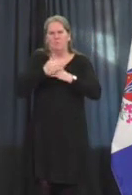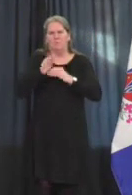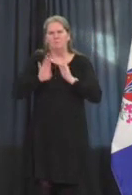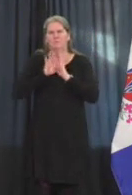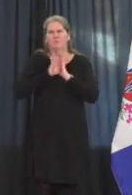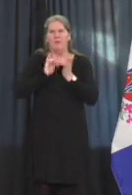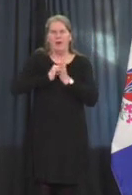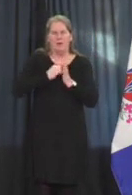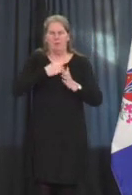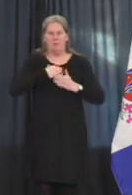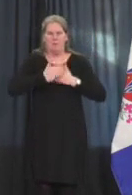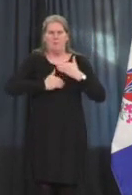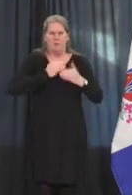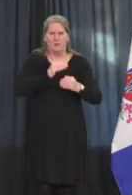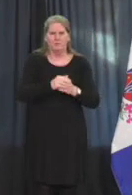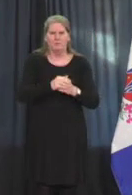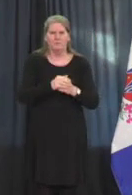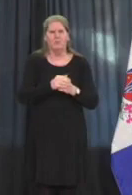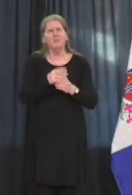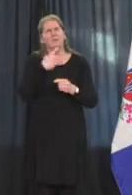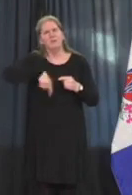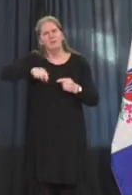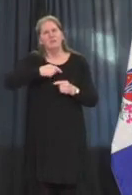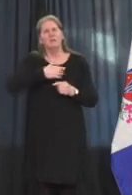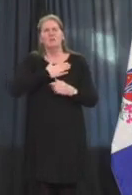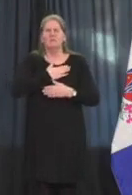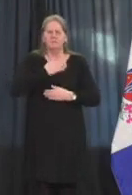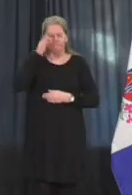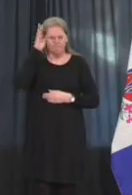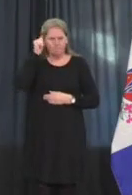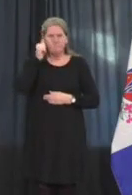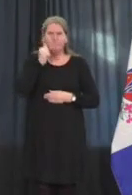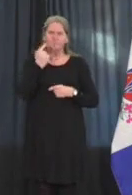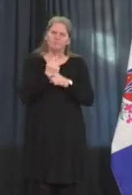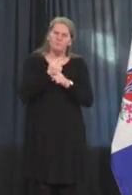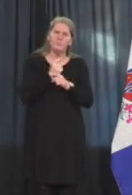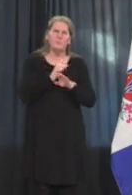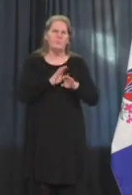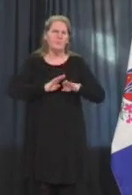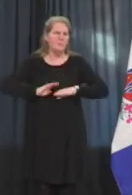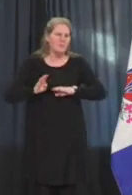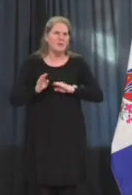WE ASK YUKONERS TO BE VIGILANT WITH THEIR OWN BEHAVIOUR AND REMINDING THEIR FRIENDS AND